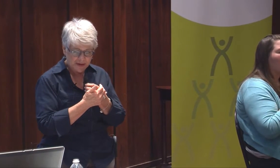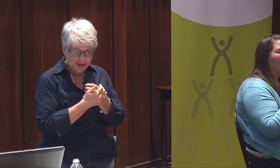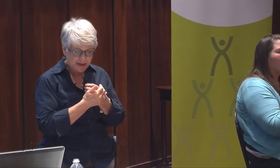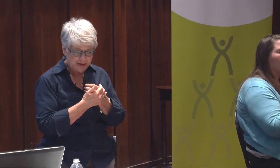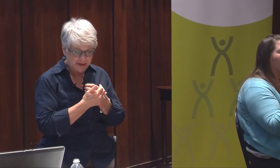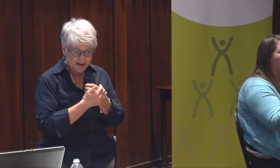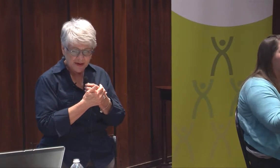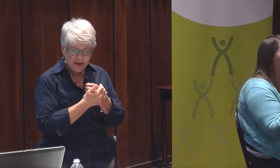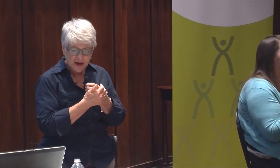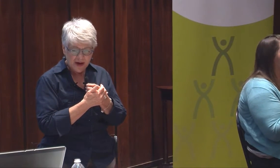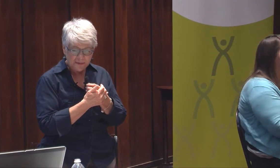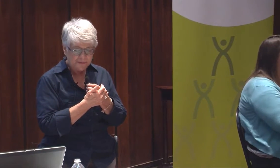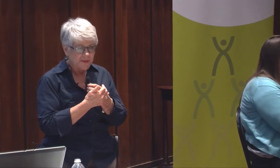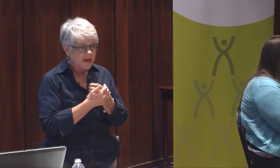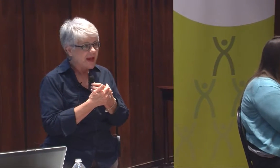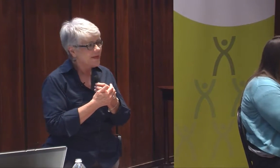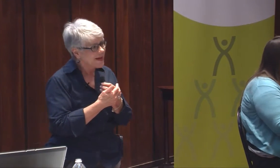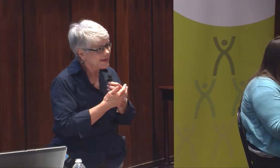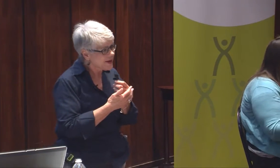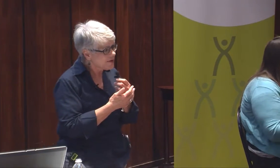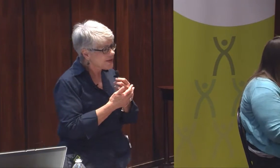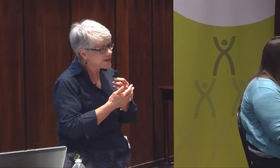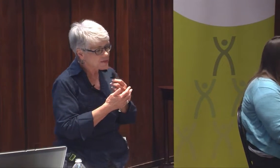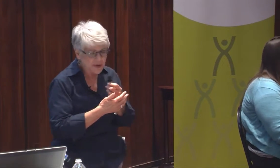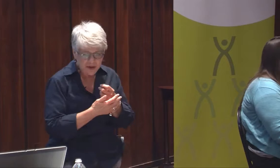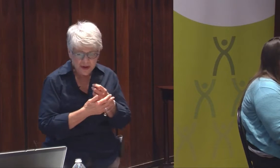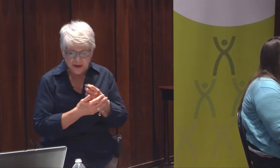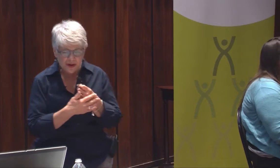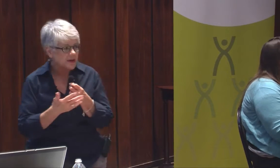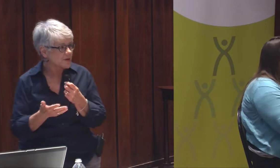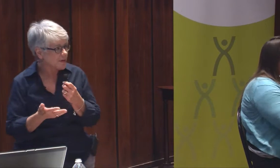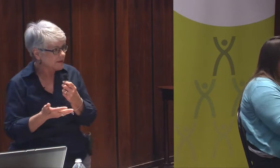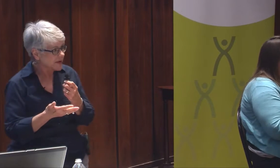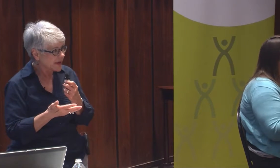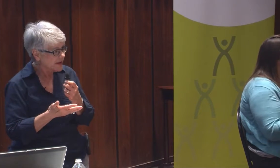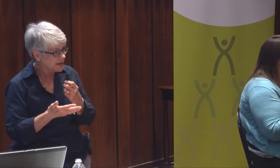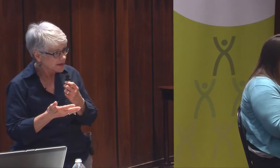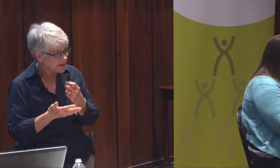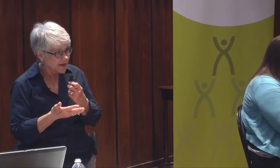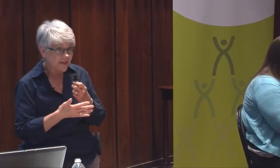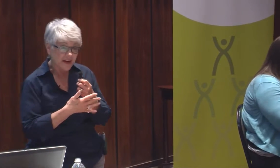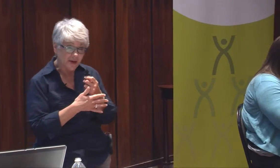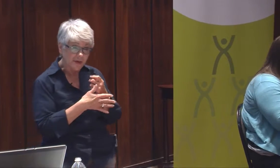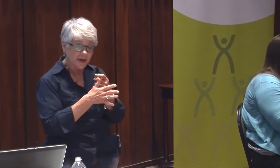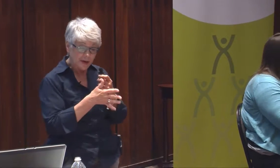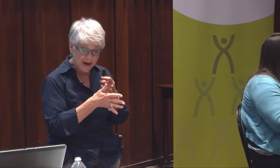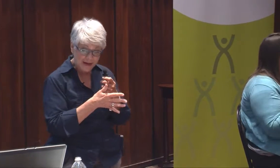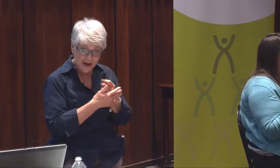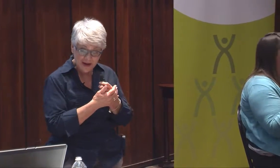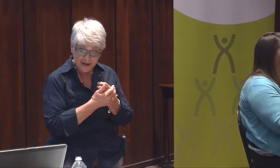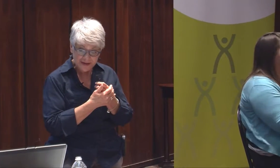things, and then you know, if things work, you're going to do them over again. If they don't work, you might not.